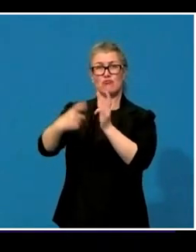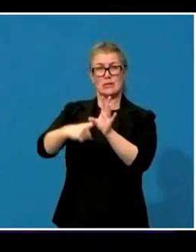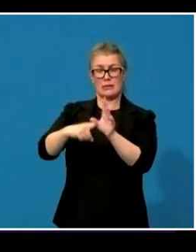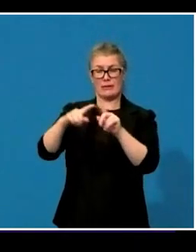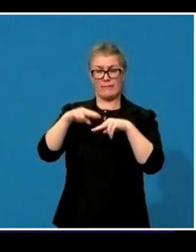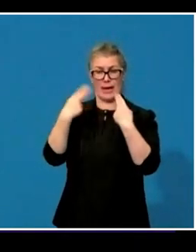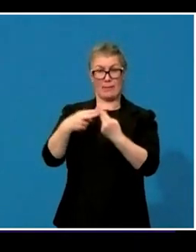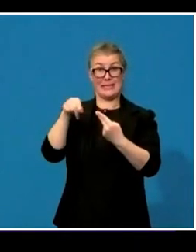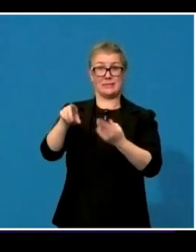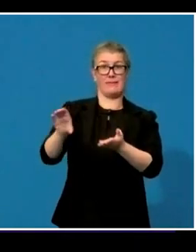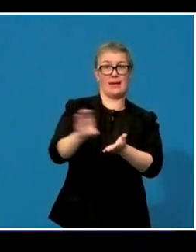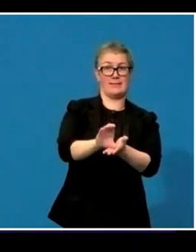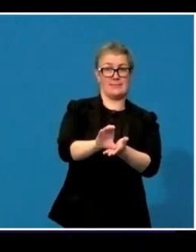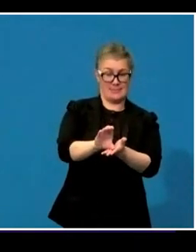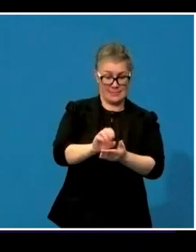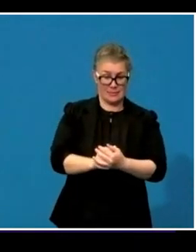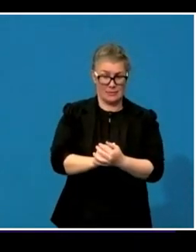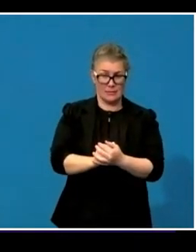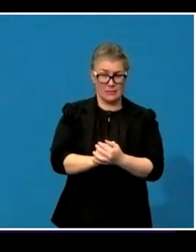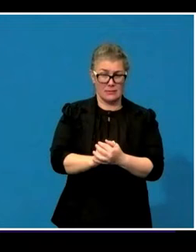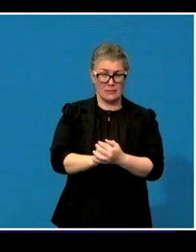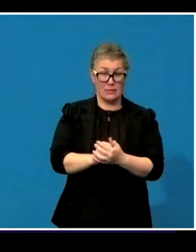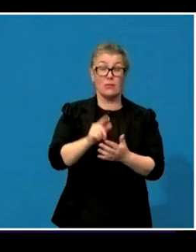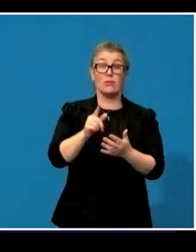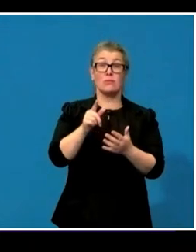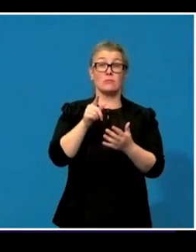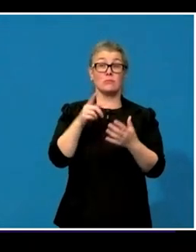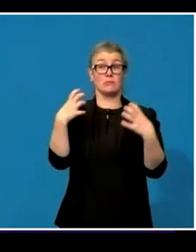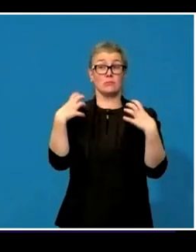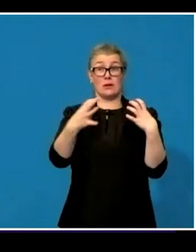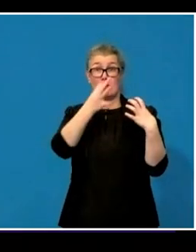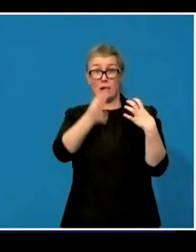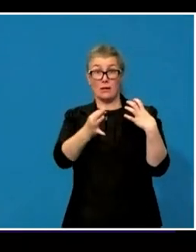And was that a consequence of Joziah effectively being placed in care? That's correct.